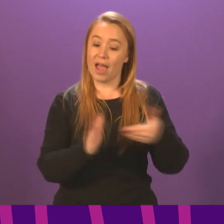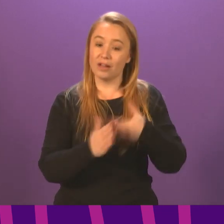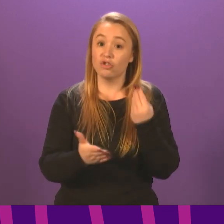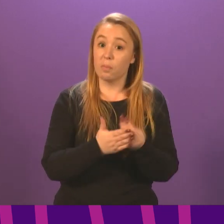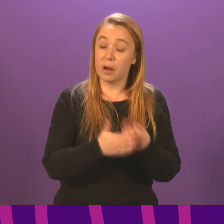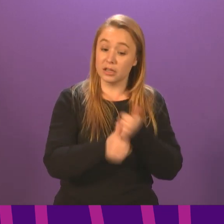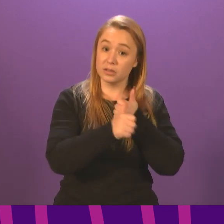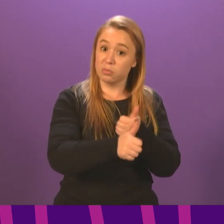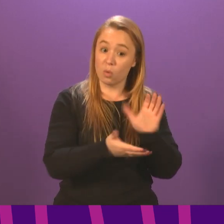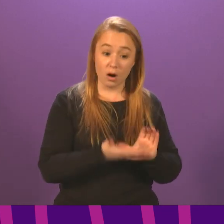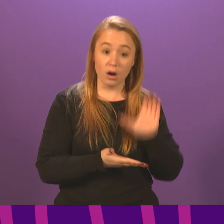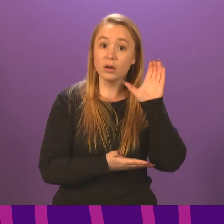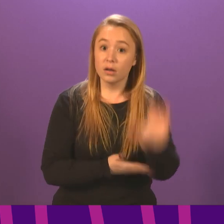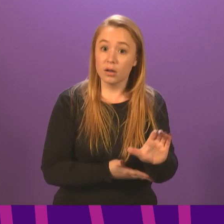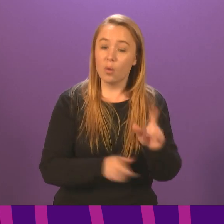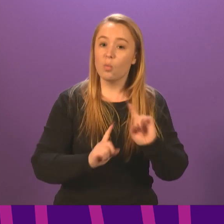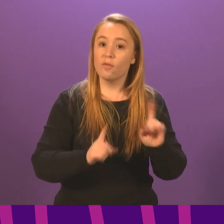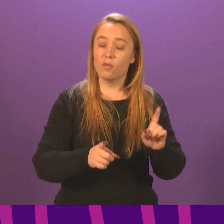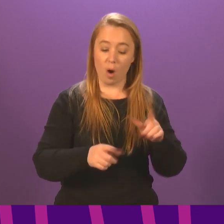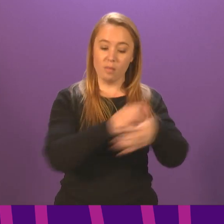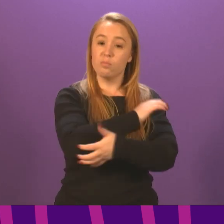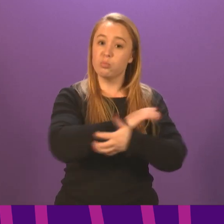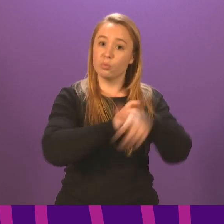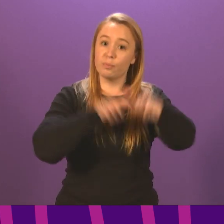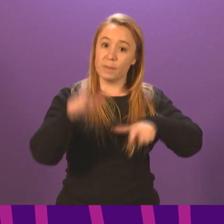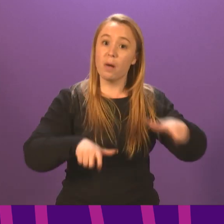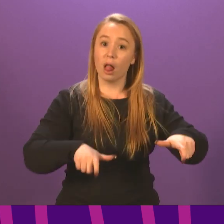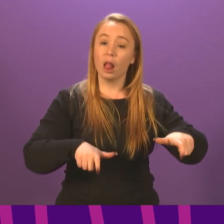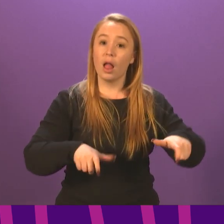support has been geared towards those living in poverty and conditions of deprivation.